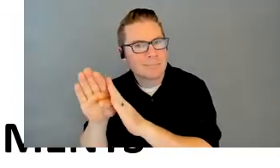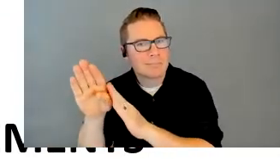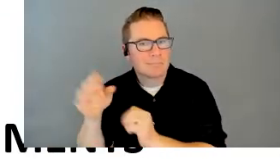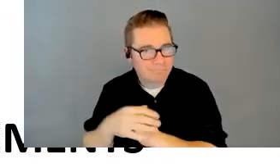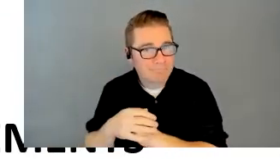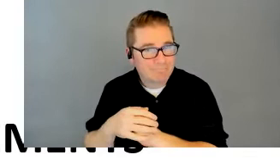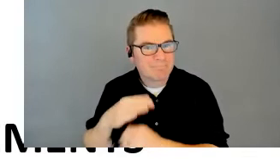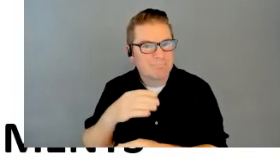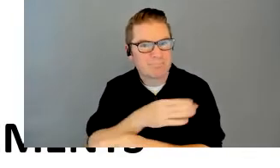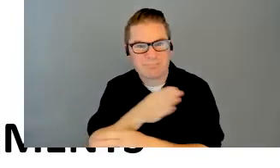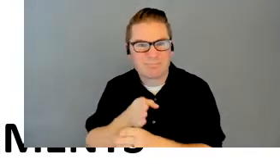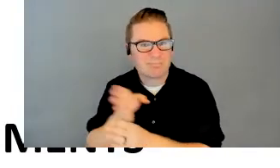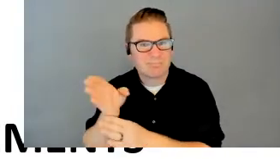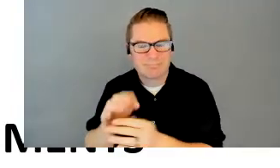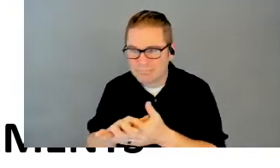Sean or Mary Ann, do you have anything else to contribute